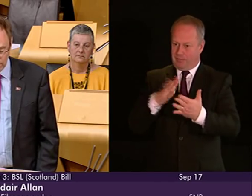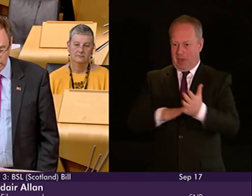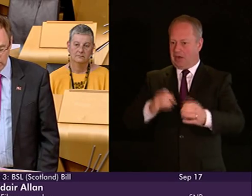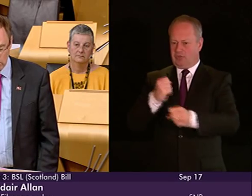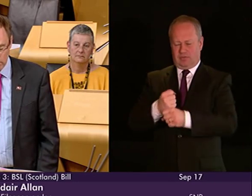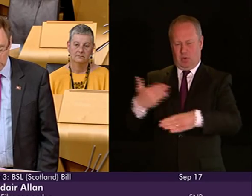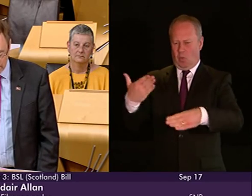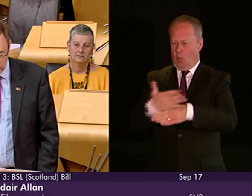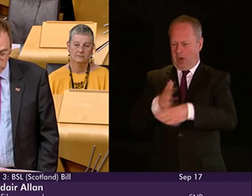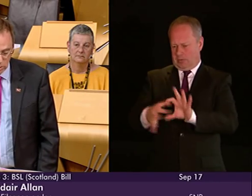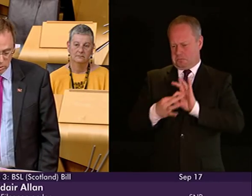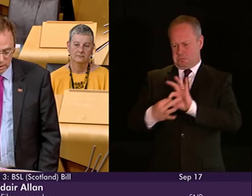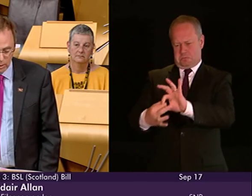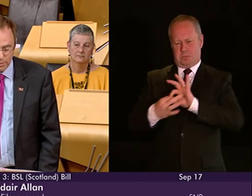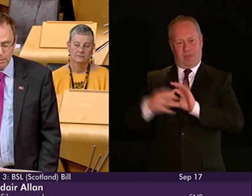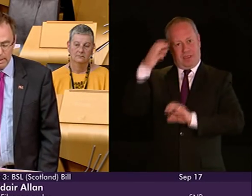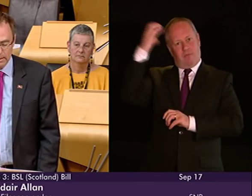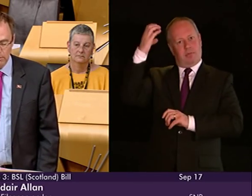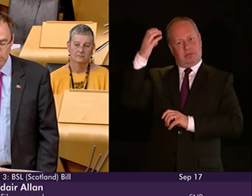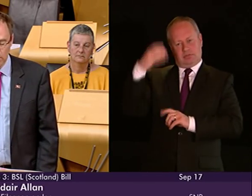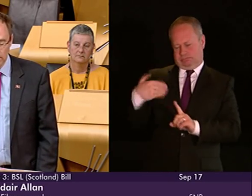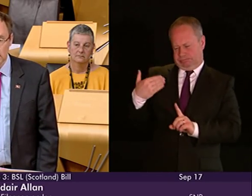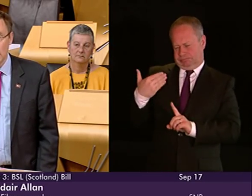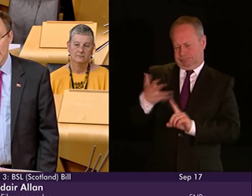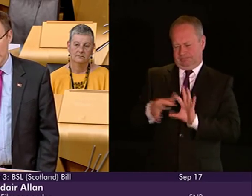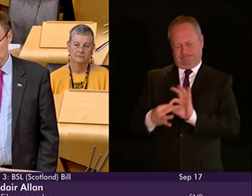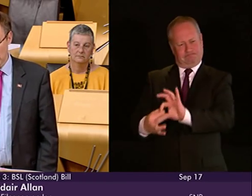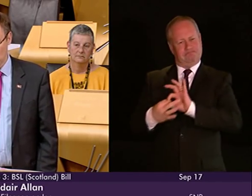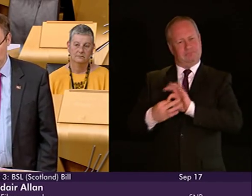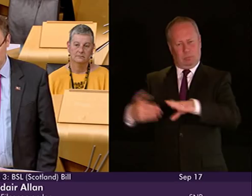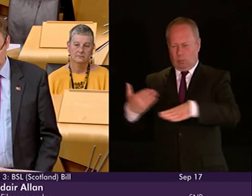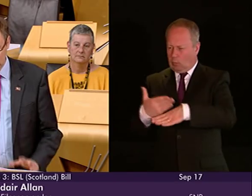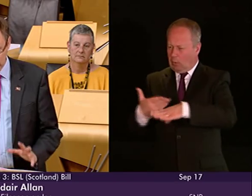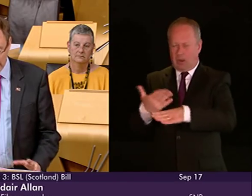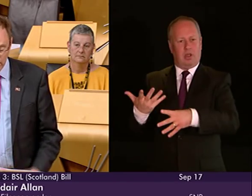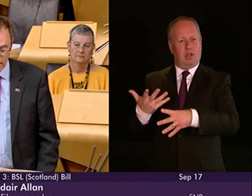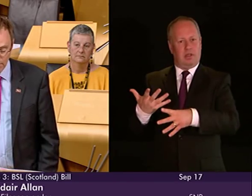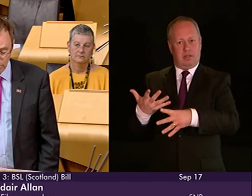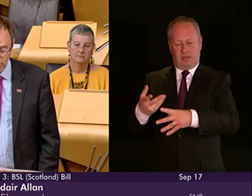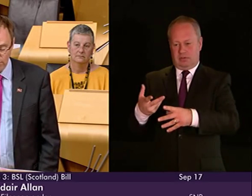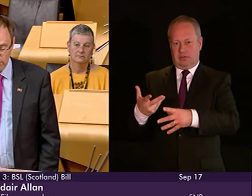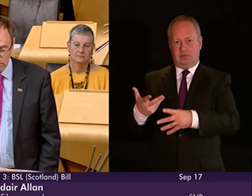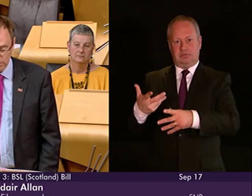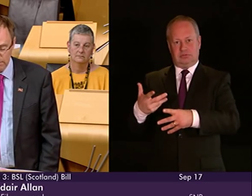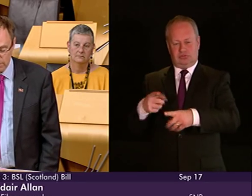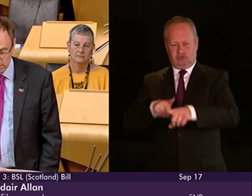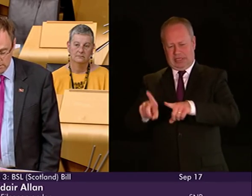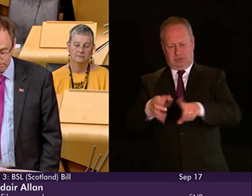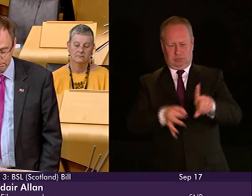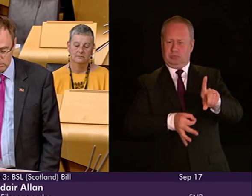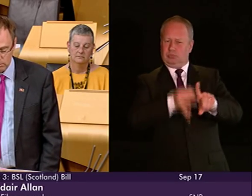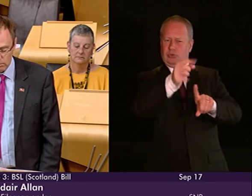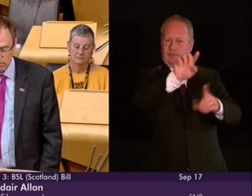with the Scottish Government over the past few months so that we could improve its provisions